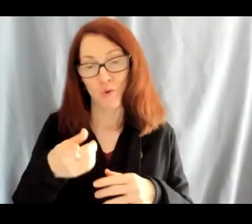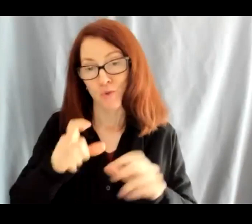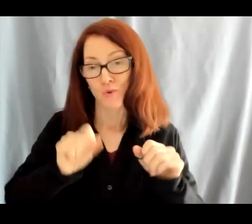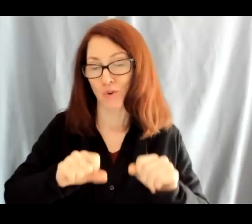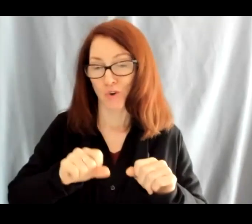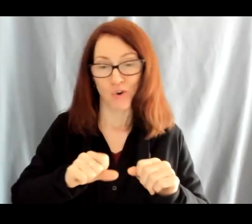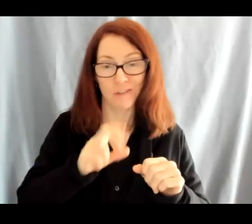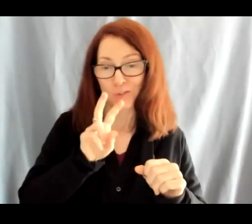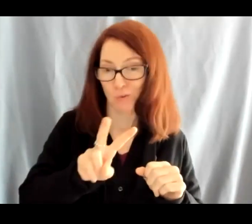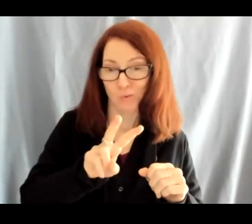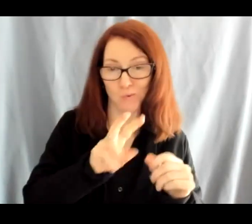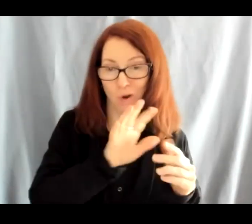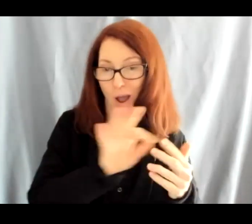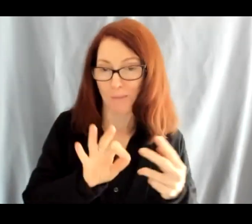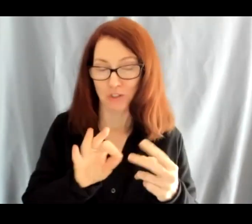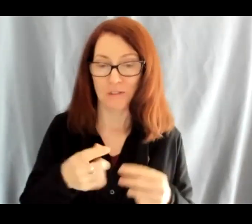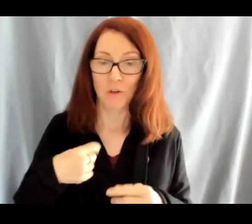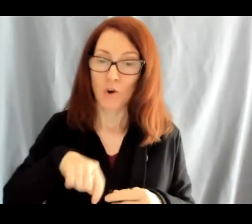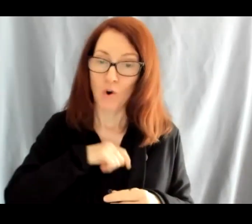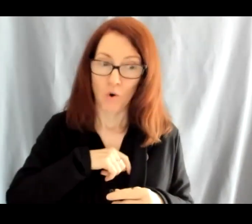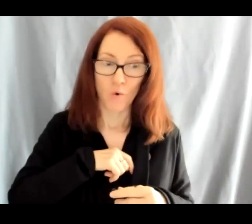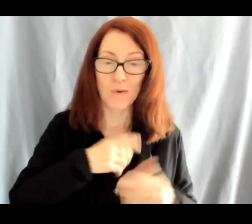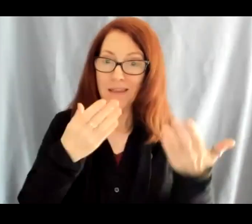so both Title II and Title One apply